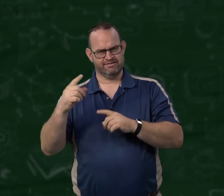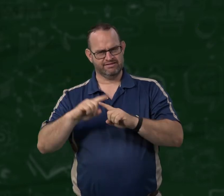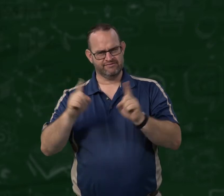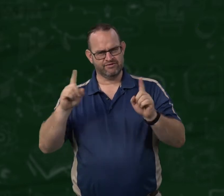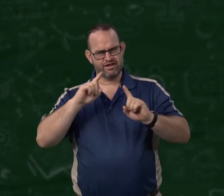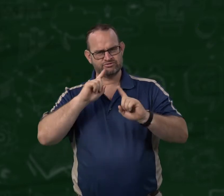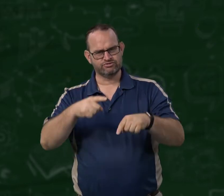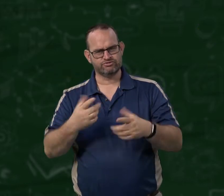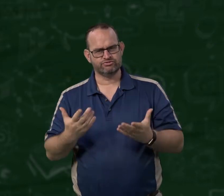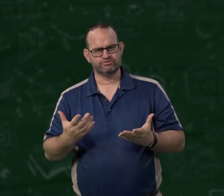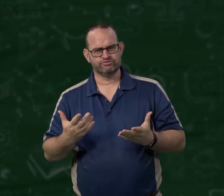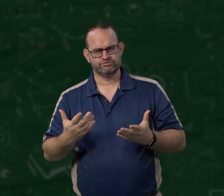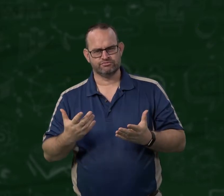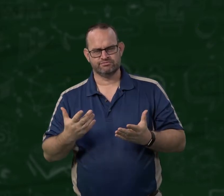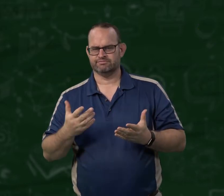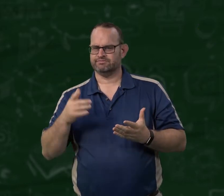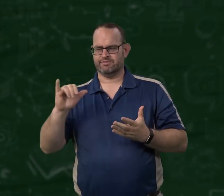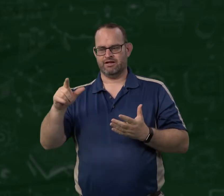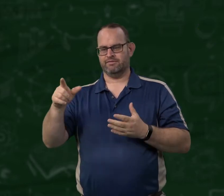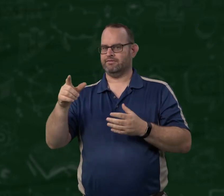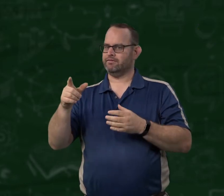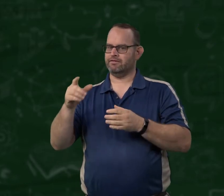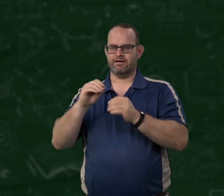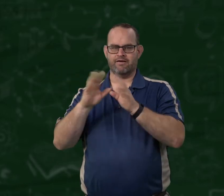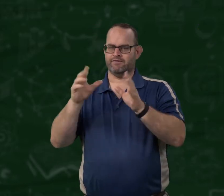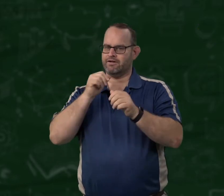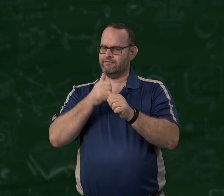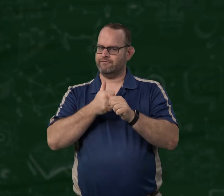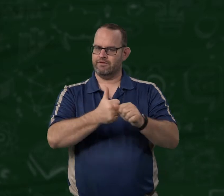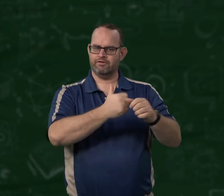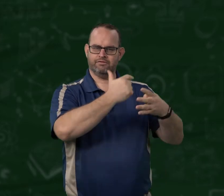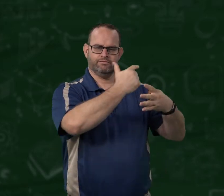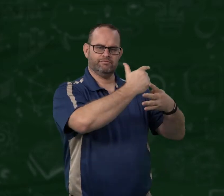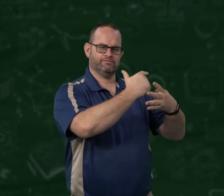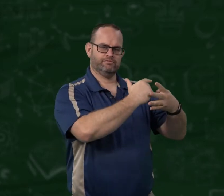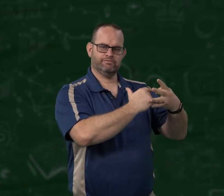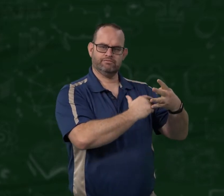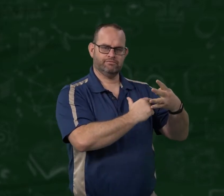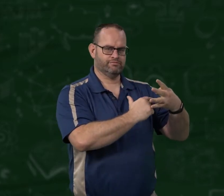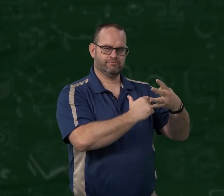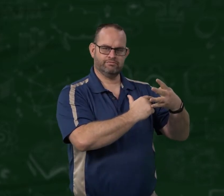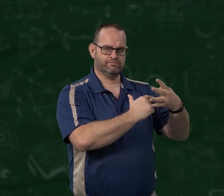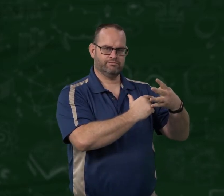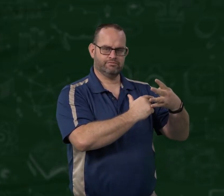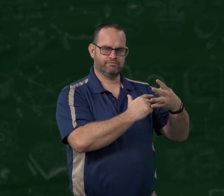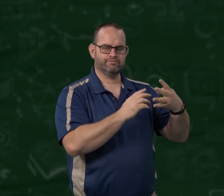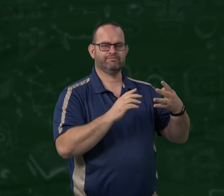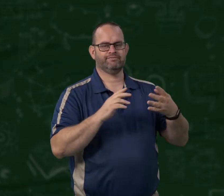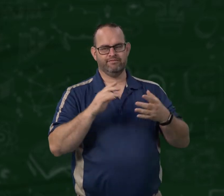That’s a very different answer because we did not follow the order of operations,